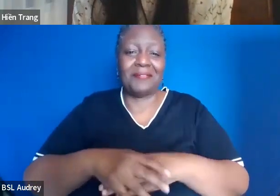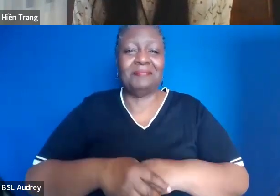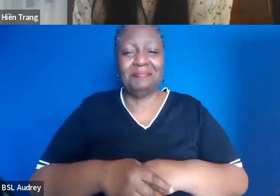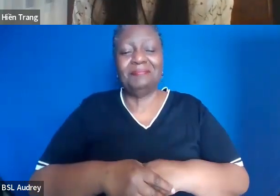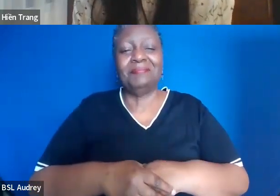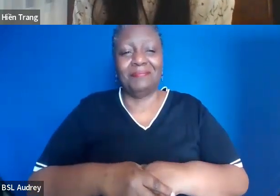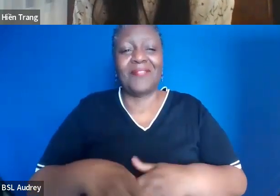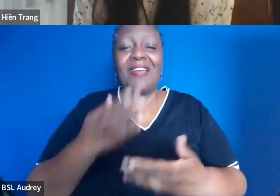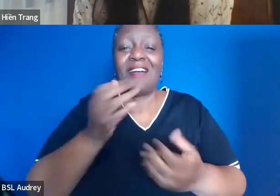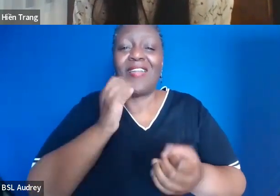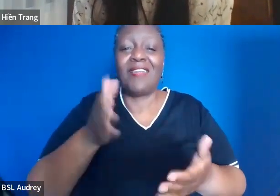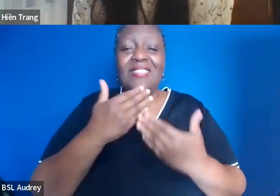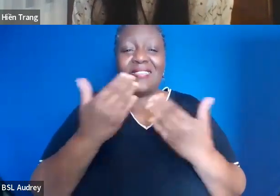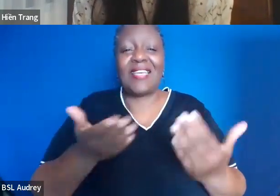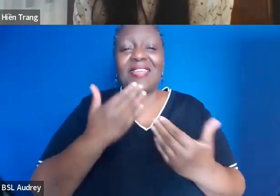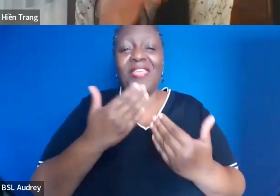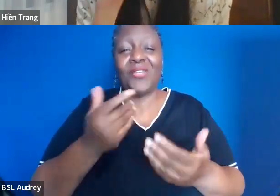have a lovely day and thank you so much once again